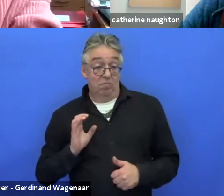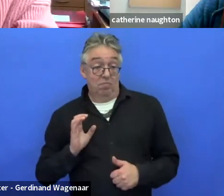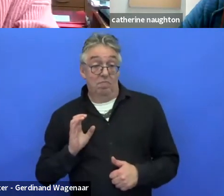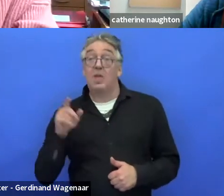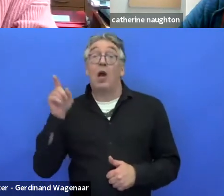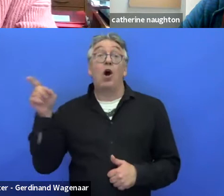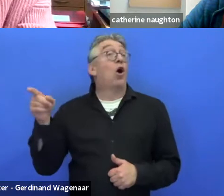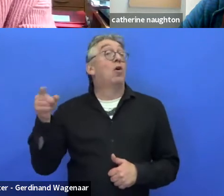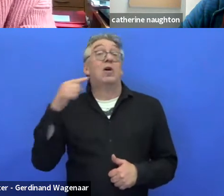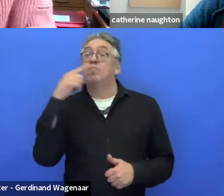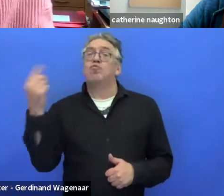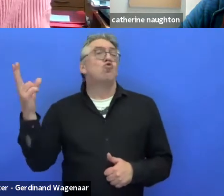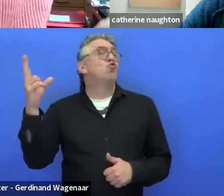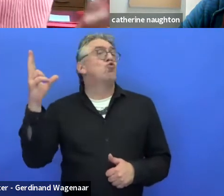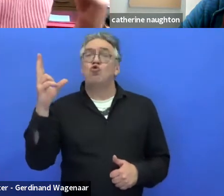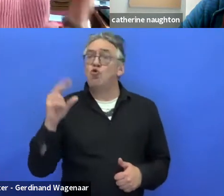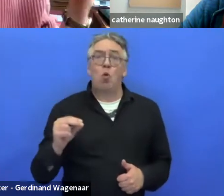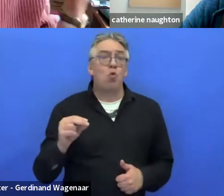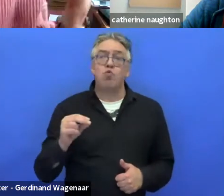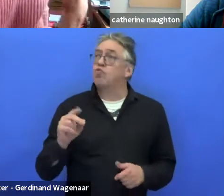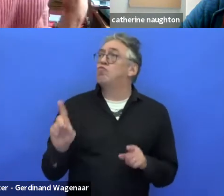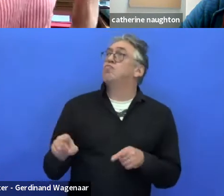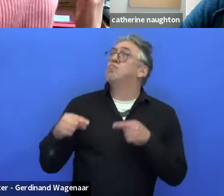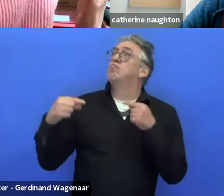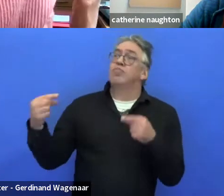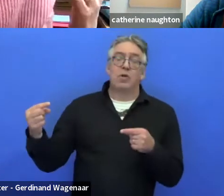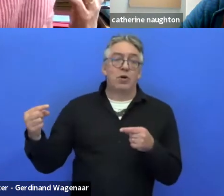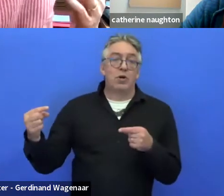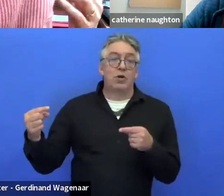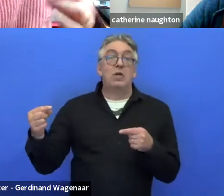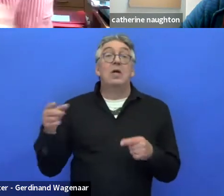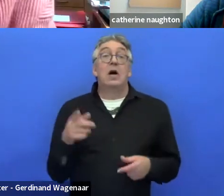and once the Commission has a second chance to look at the problem